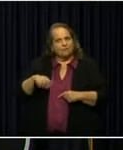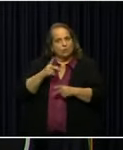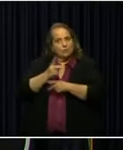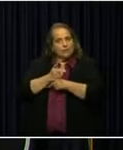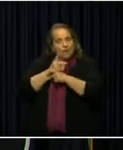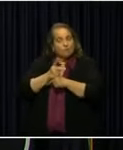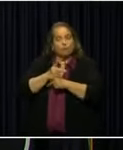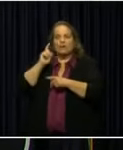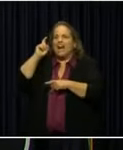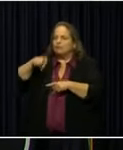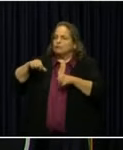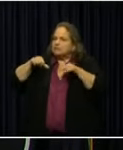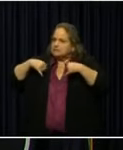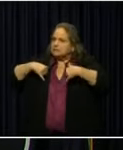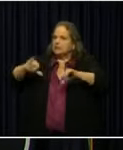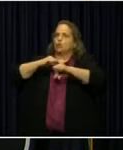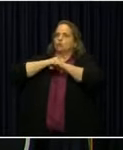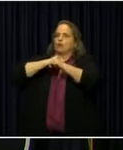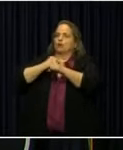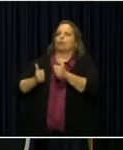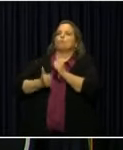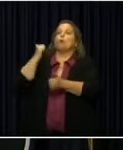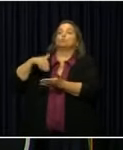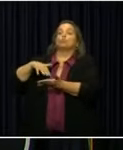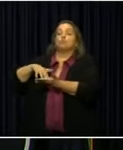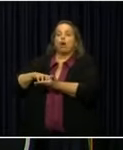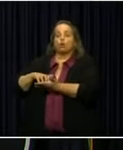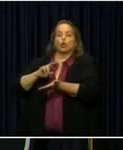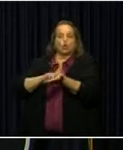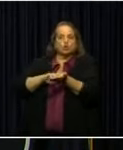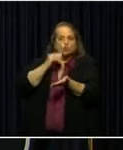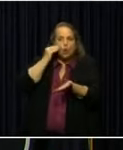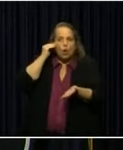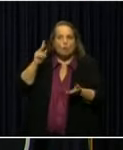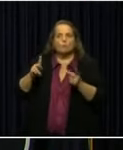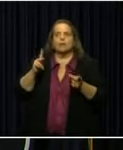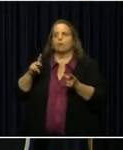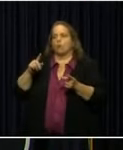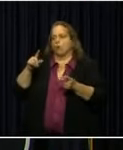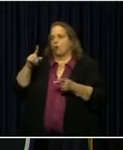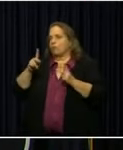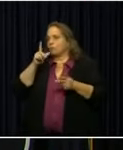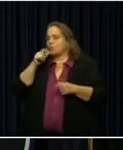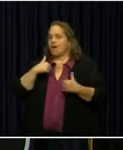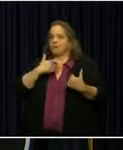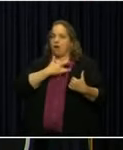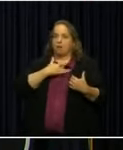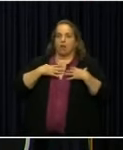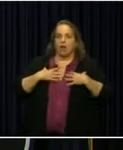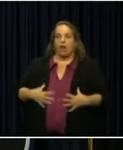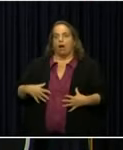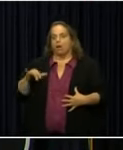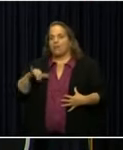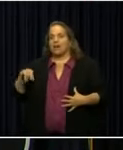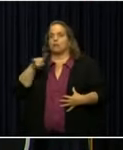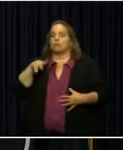THIS IS SOMETHING AS WE'RE TRYING TO MEET THOSE